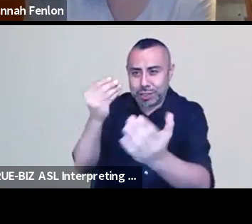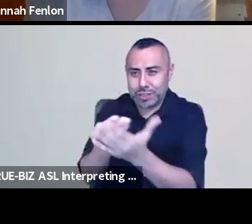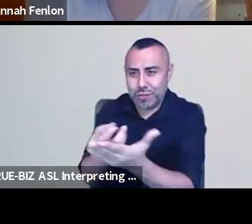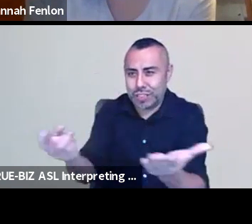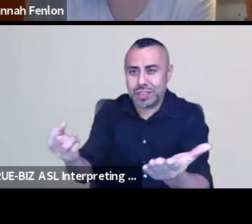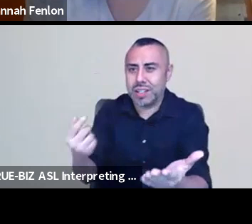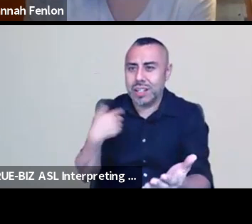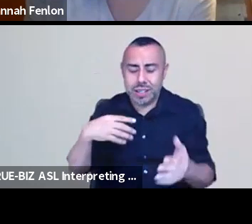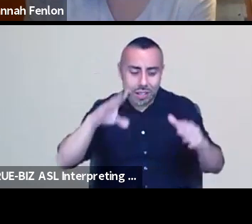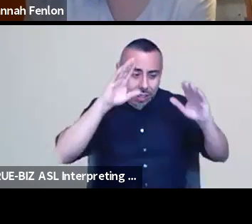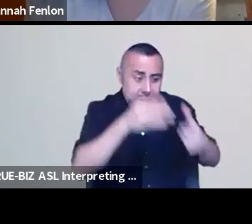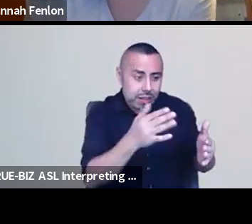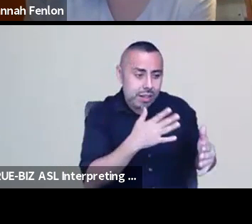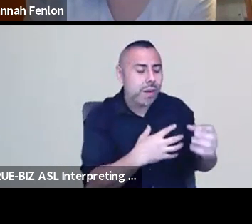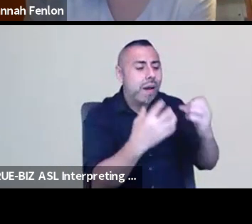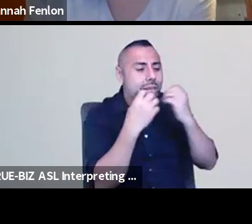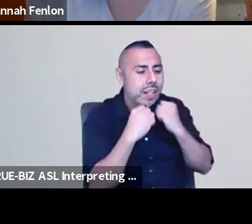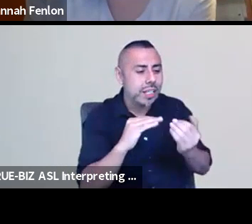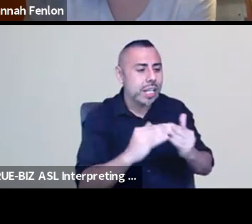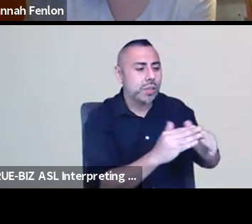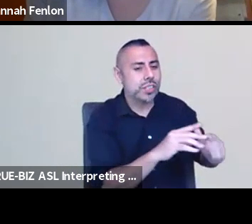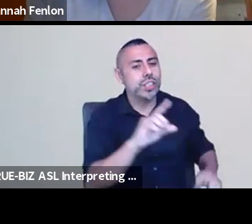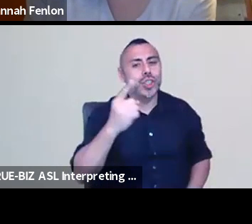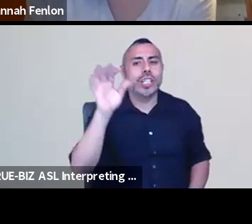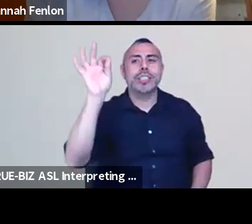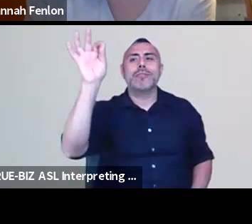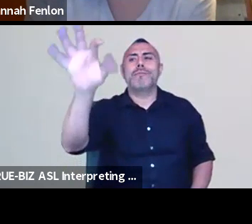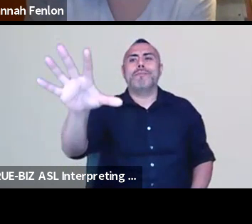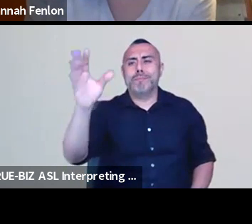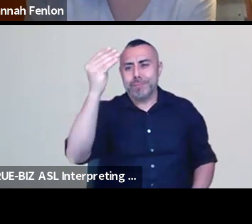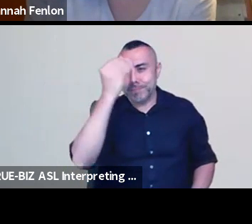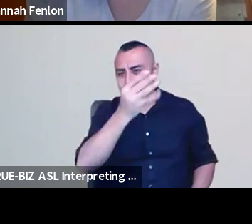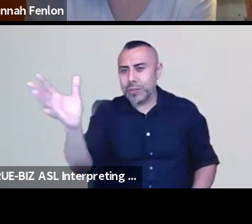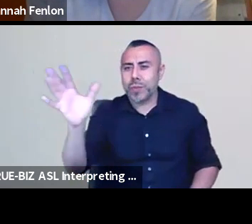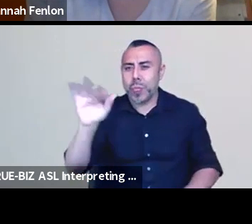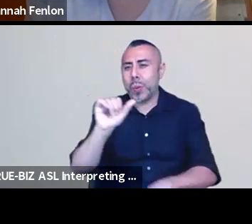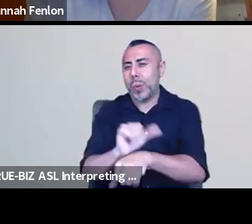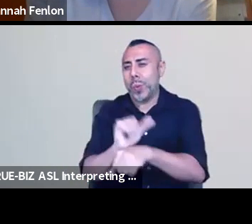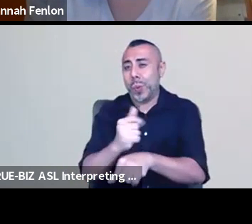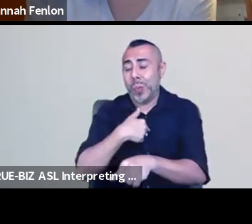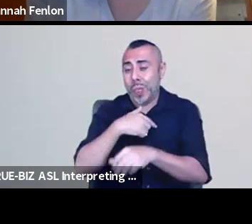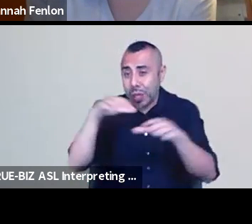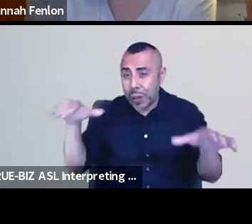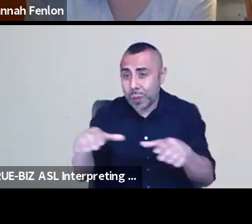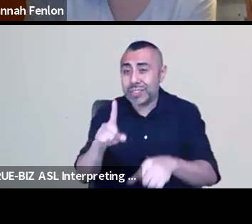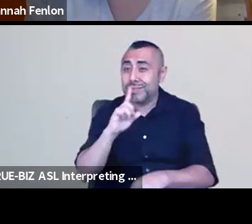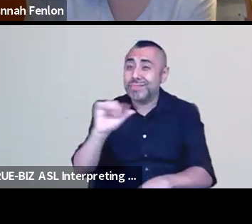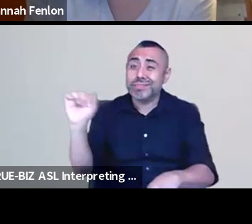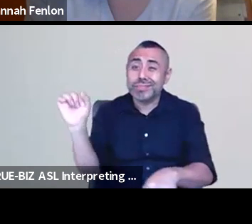so I also kinda just wanna put that out there, the work that we're doing. Literally, folks have been working 12 hours